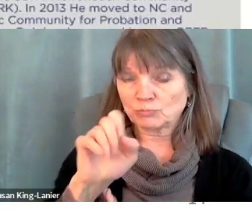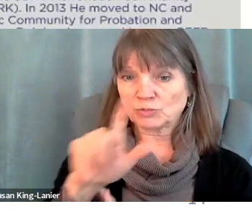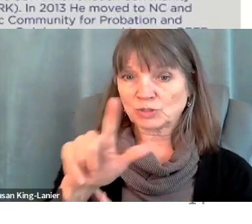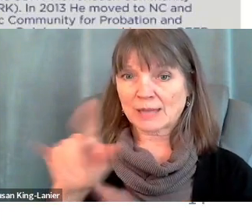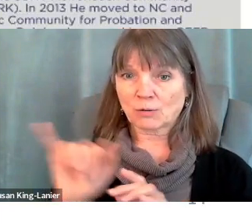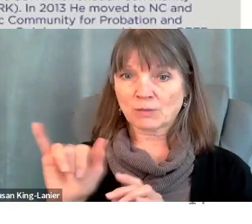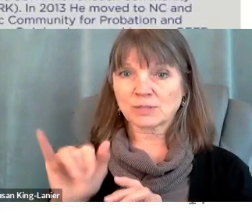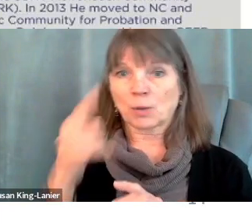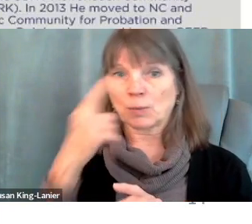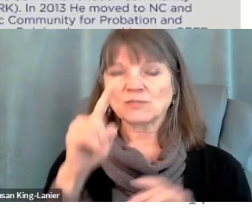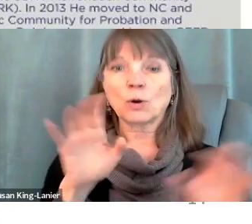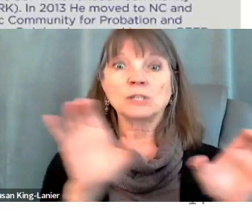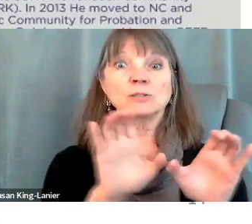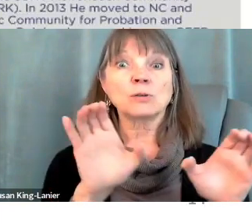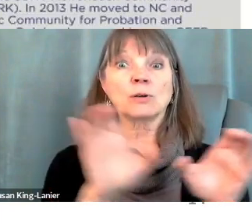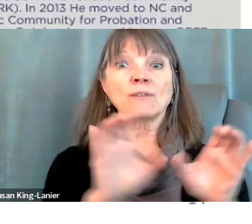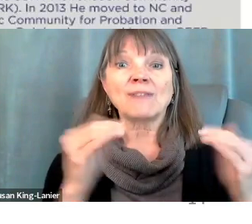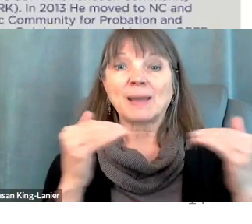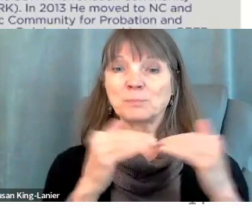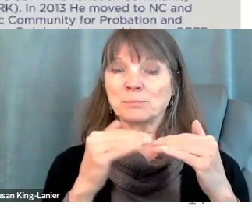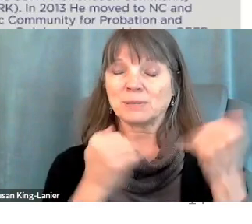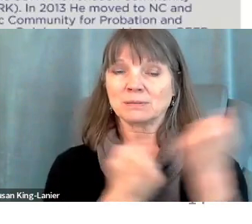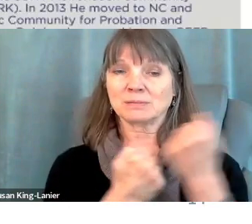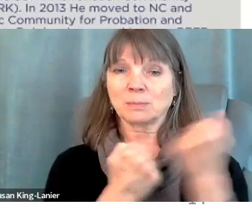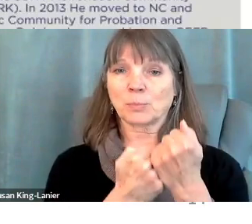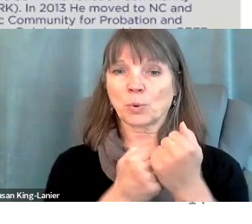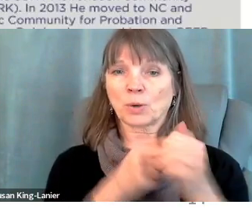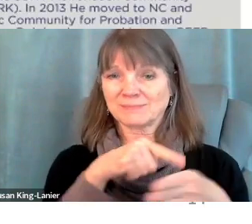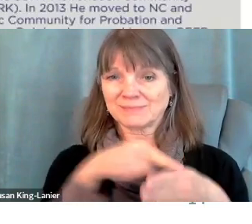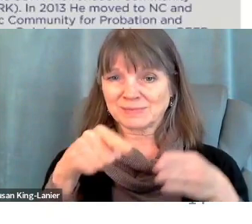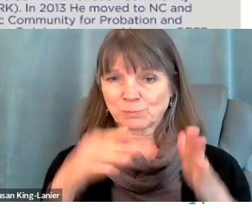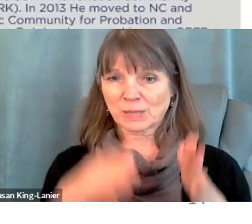And again, this is for pure certified peer support specialist.